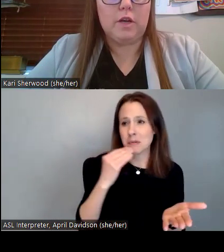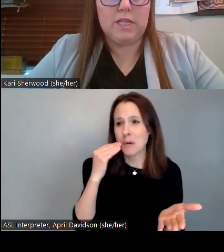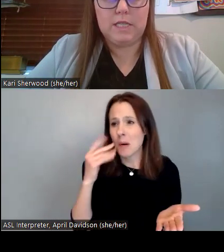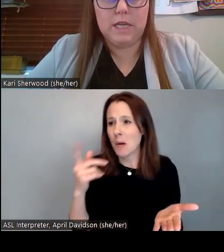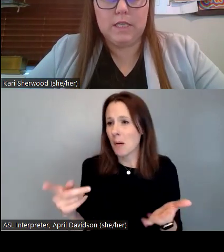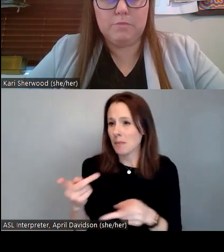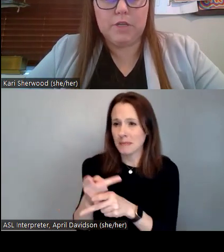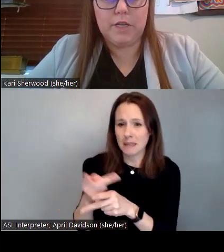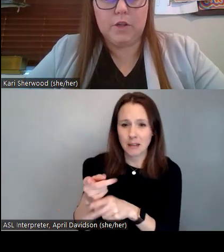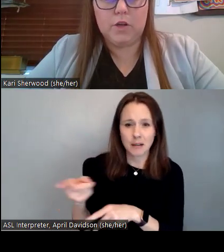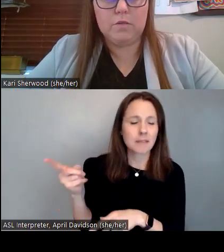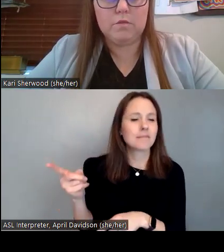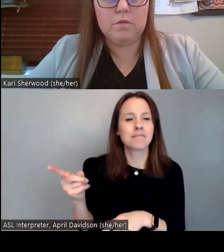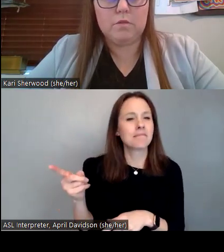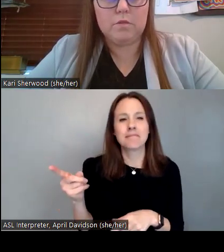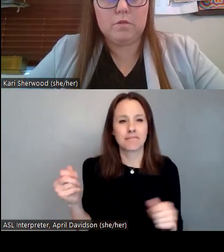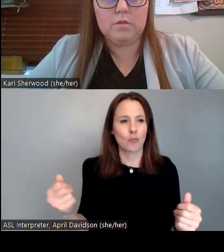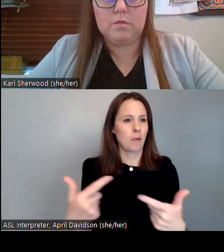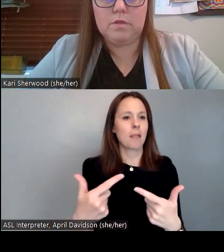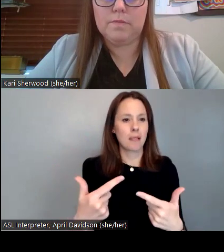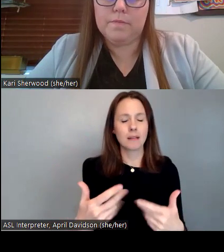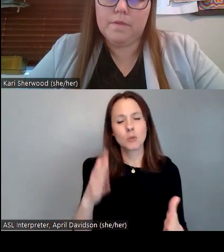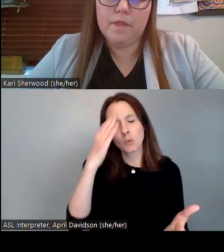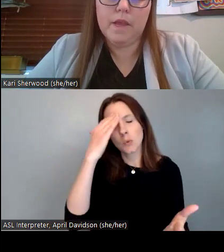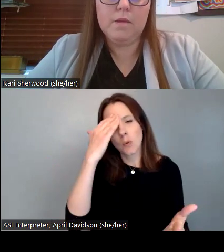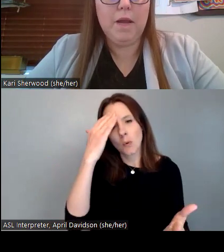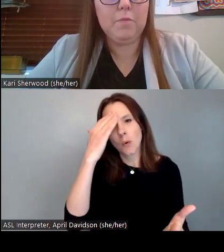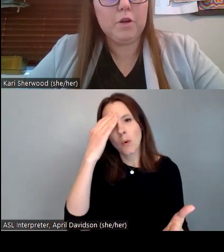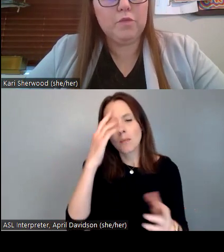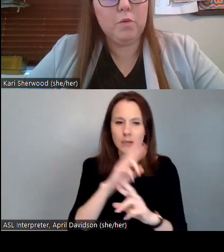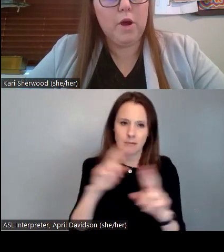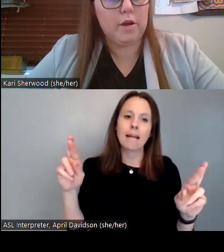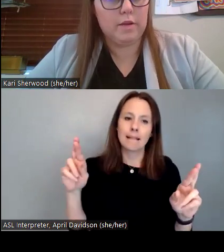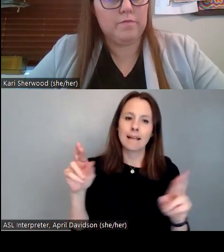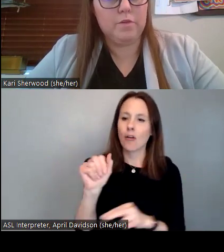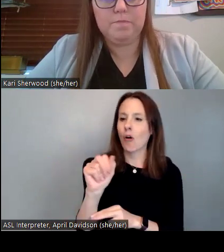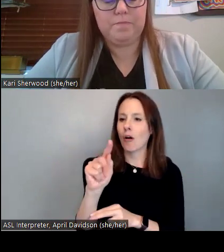autistic kids in particular, they might want to go for